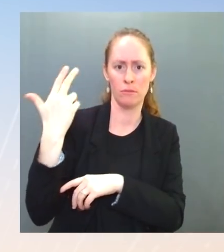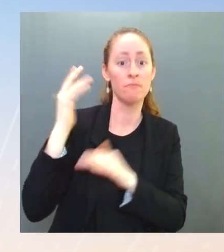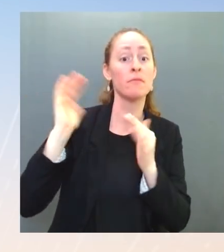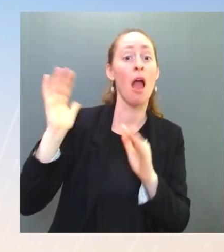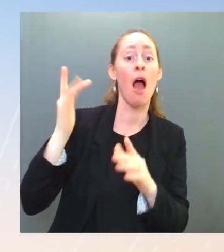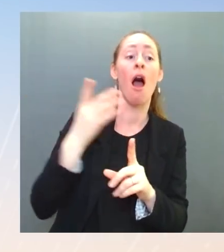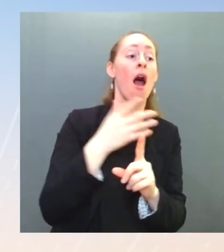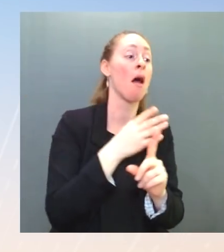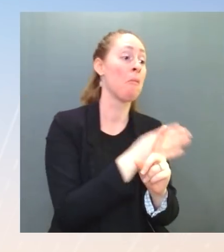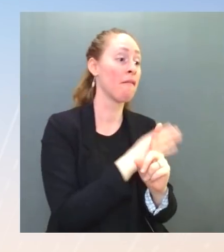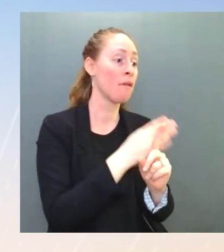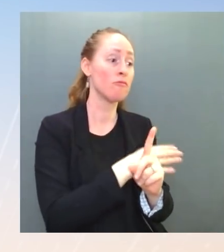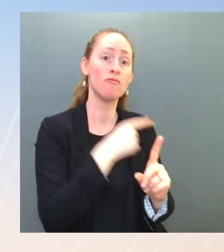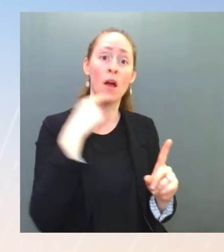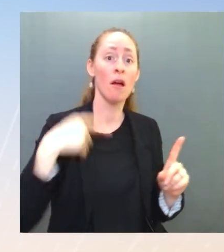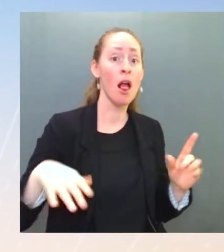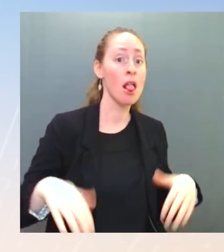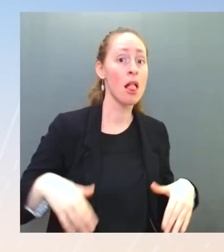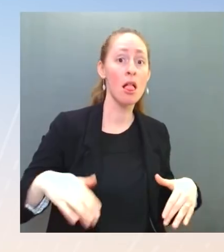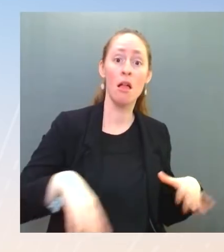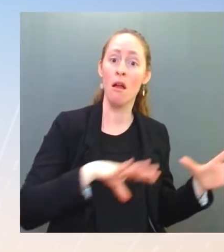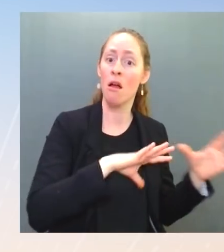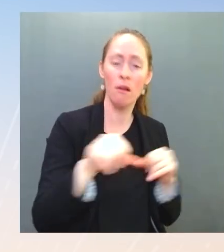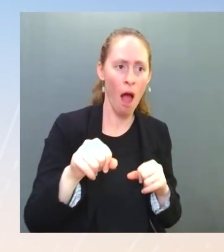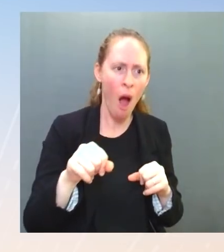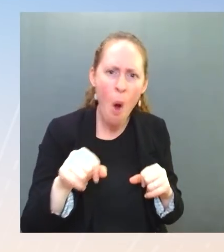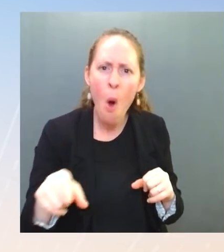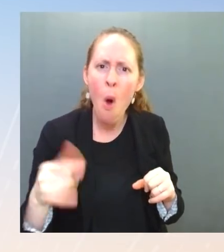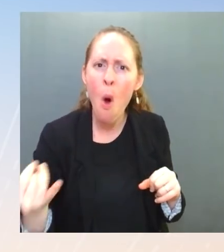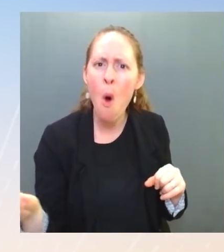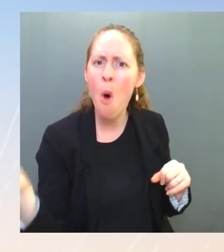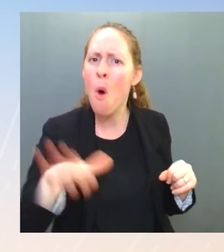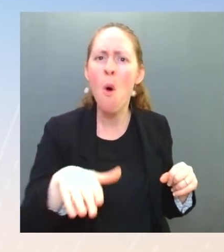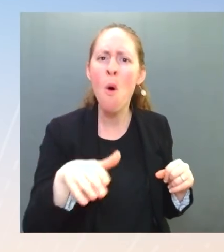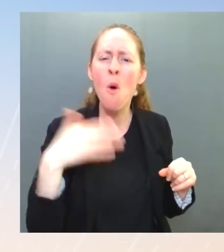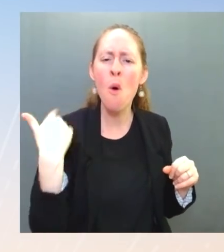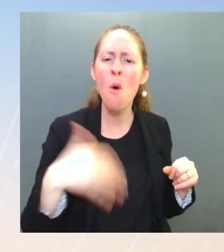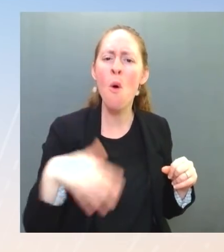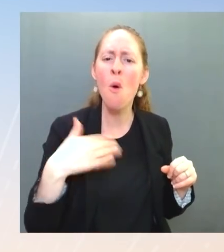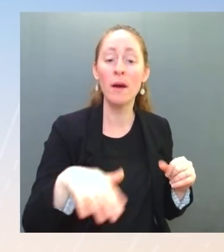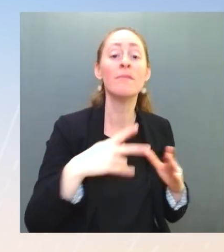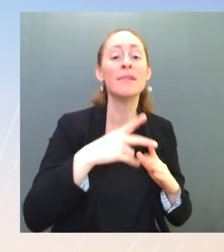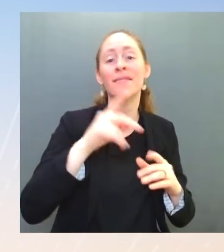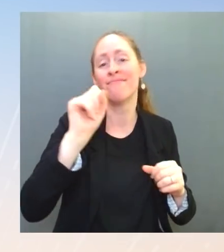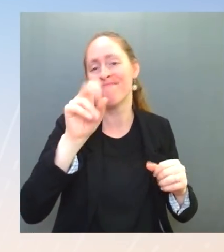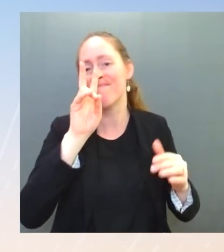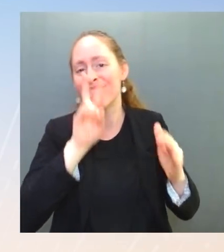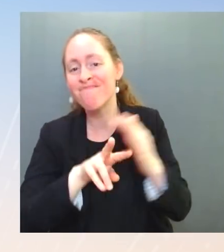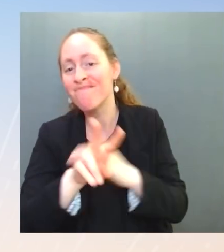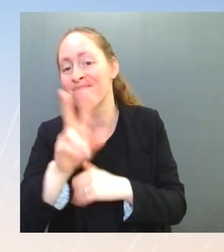will drive tomorrow's inflation reading. And certainly it's not a surprise to us, but we certainly think it will be reflected.